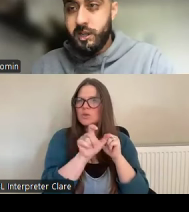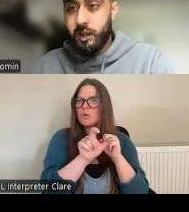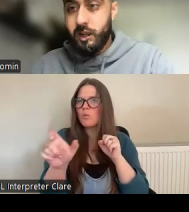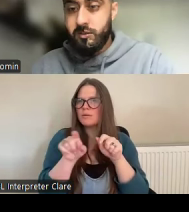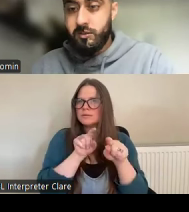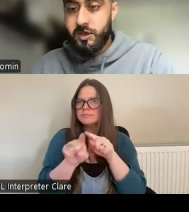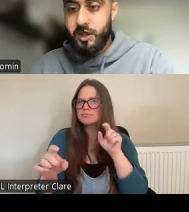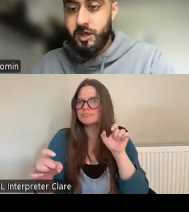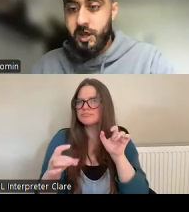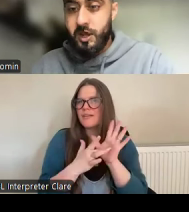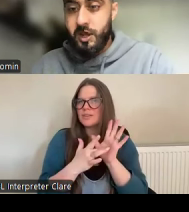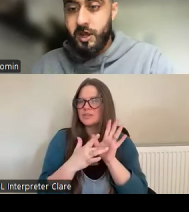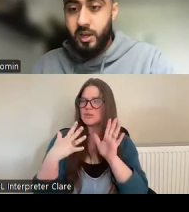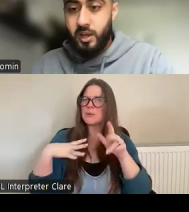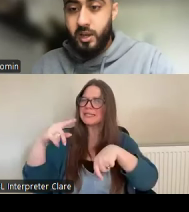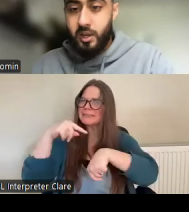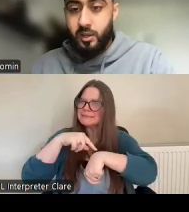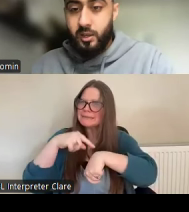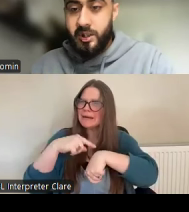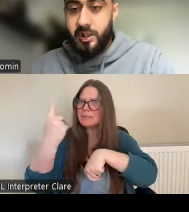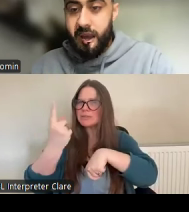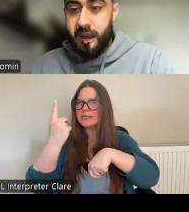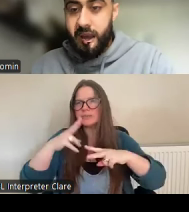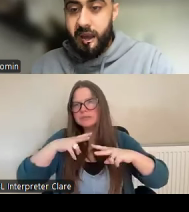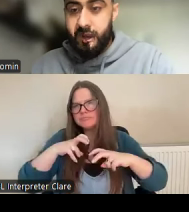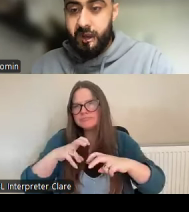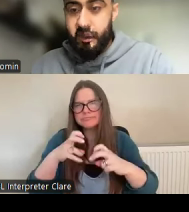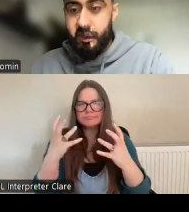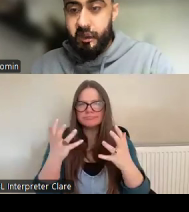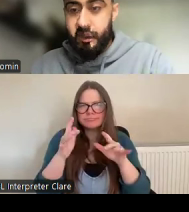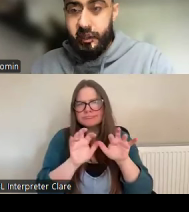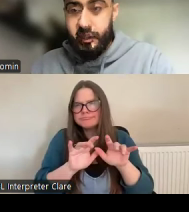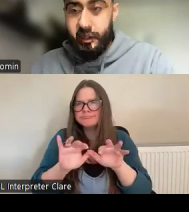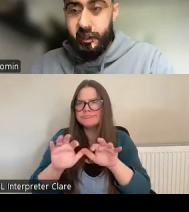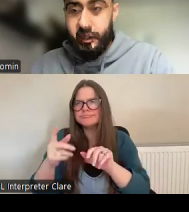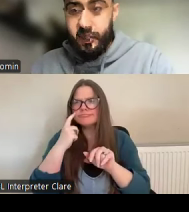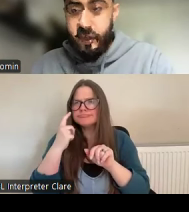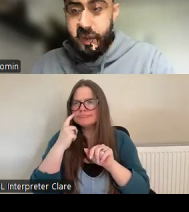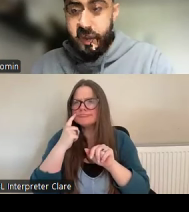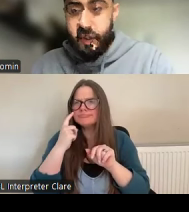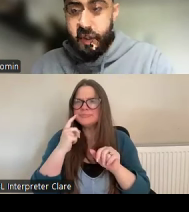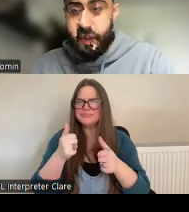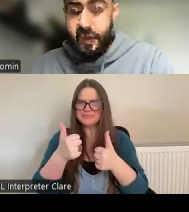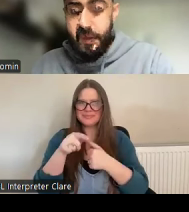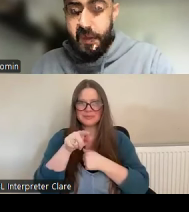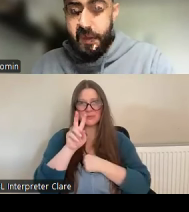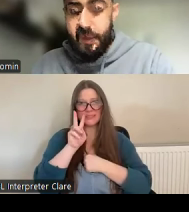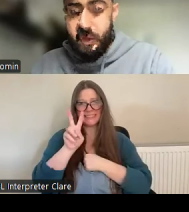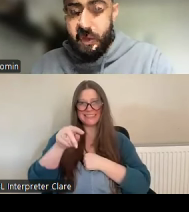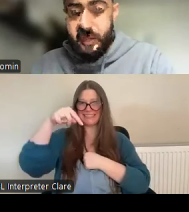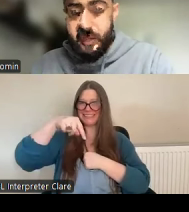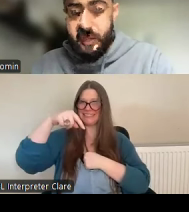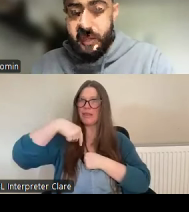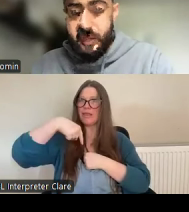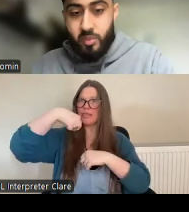Do spend some time. You can see here, I know it's quite zoomed in, but you can see here at the bottom, we've got loads of keywords